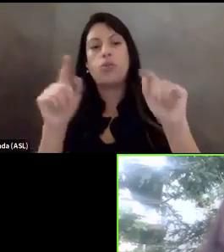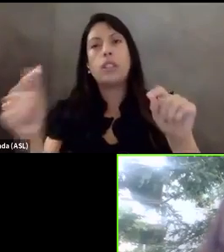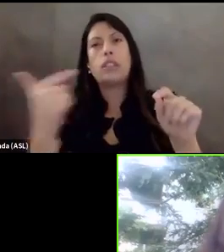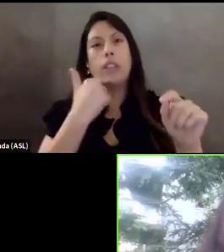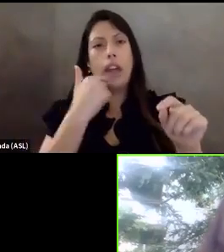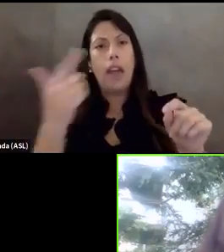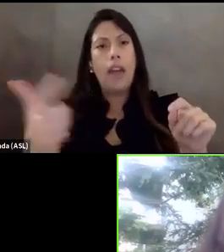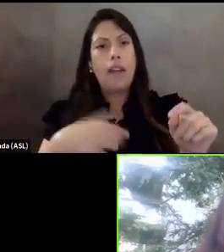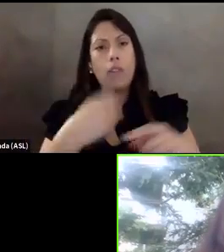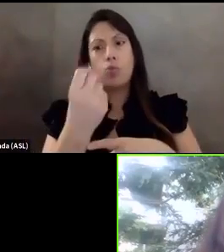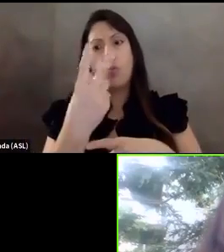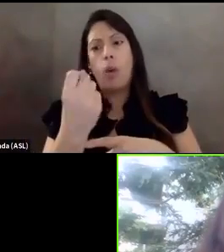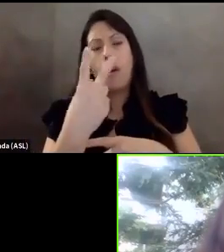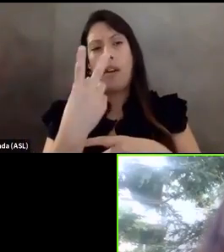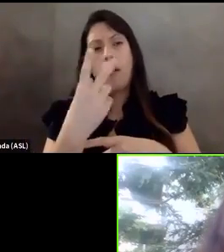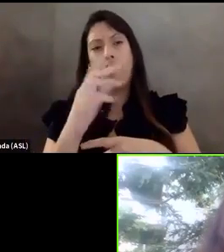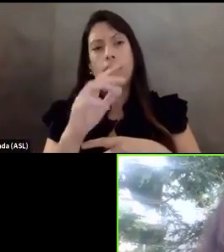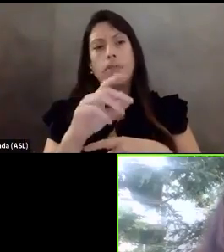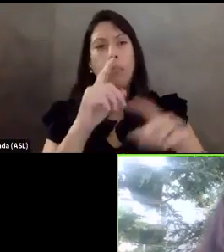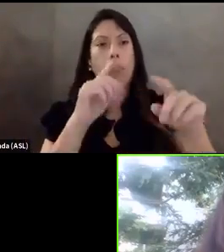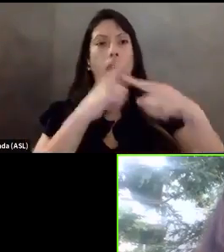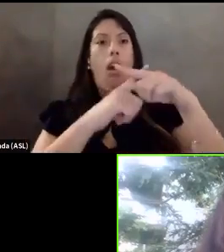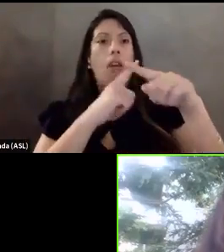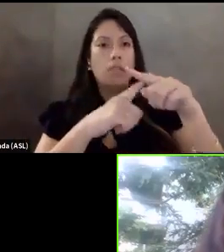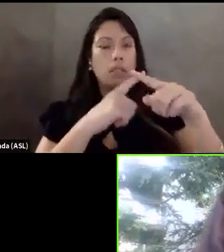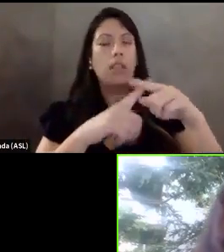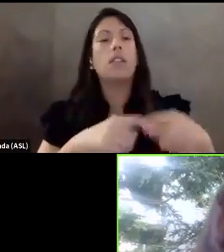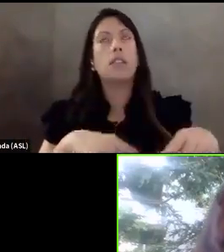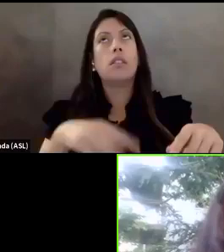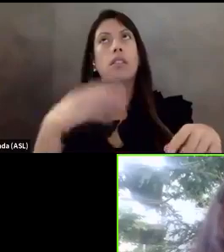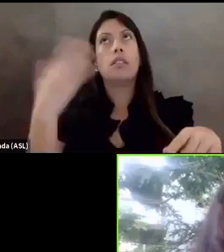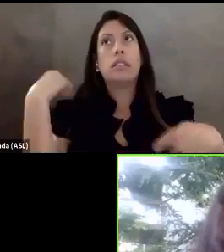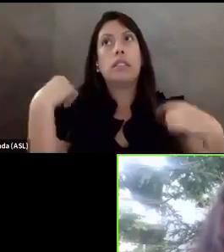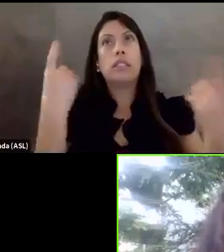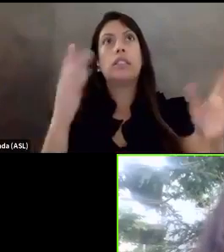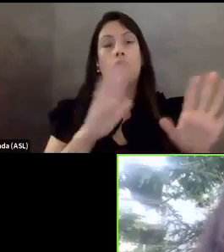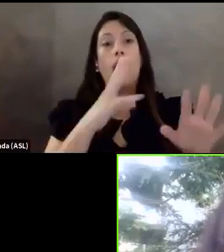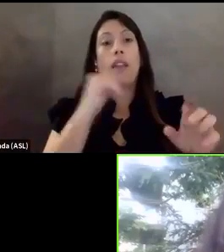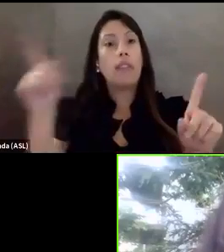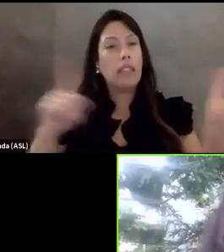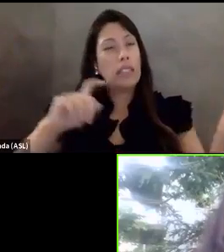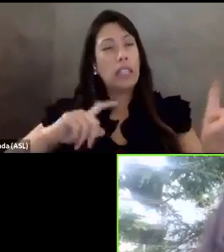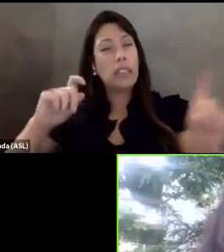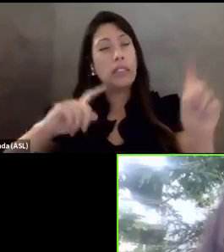as of Sunday and they did a enormous amount of testing of staff per